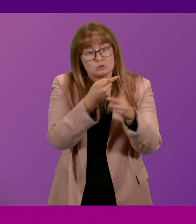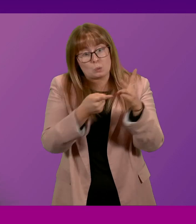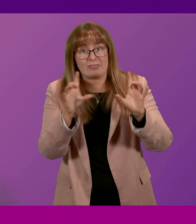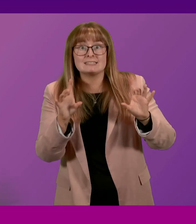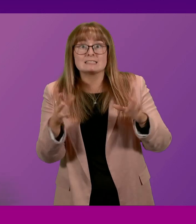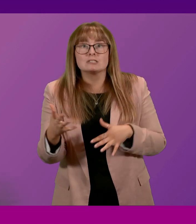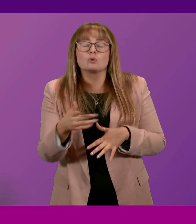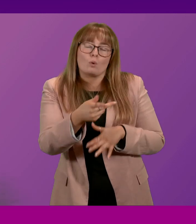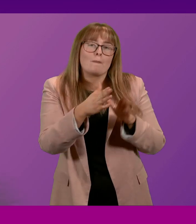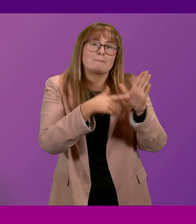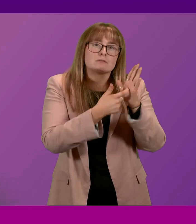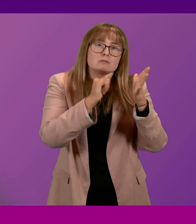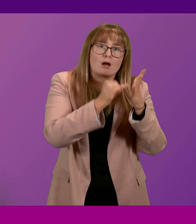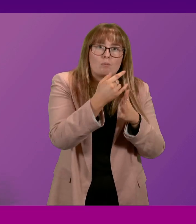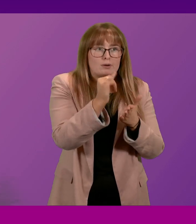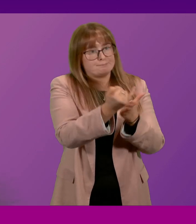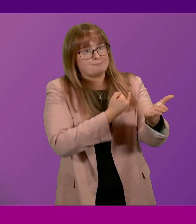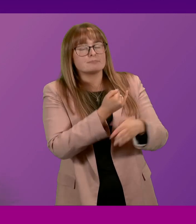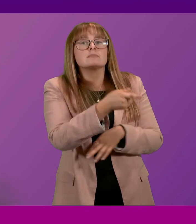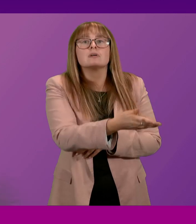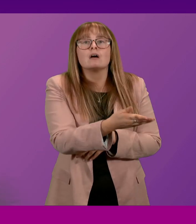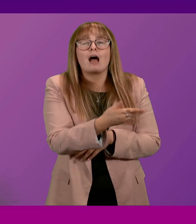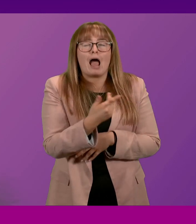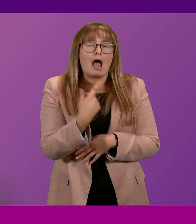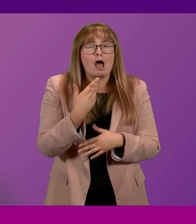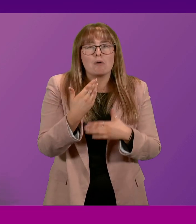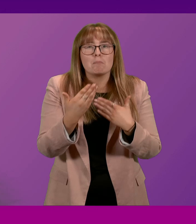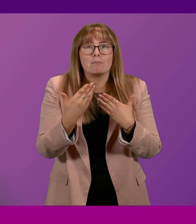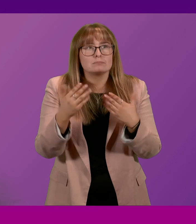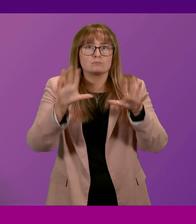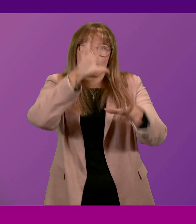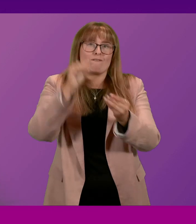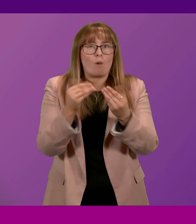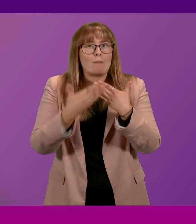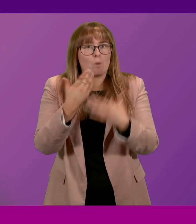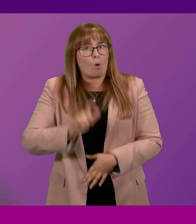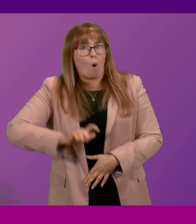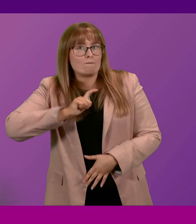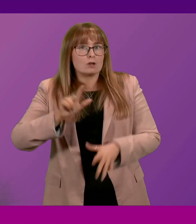Sarwar’s opposition, I am generally more hopeful and optimistic that we are moving in the right